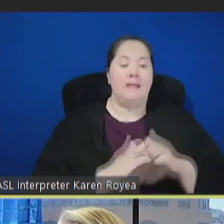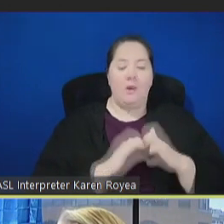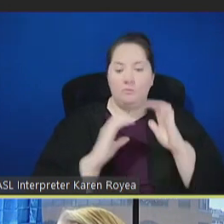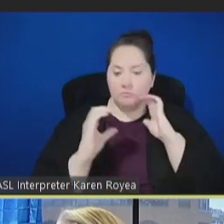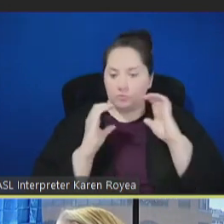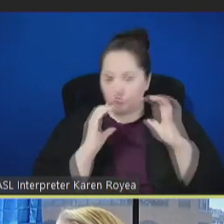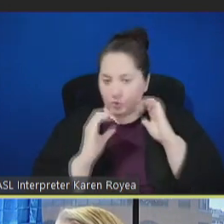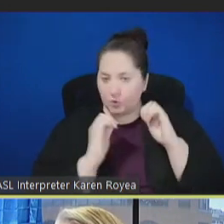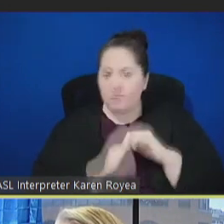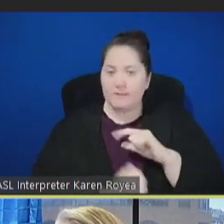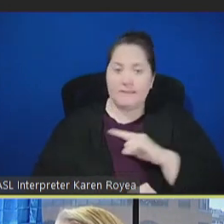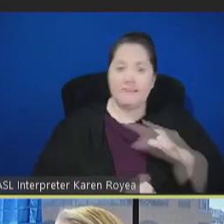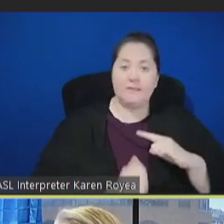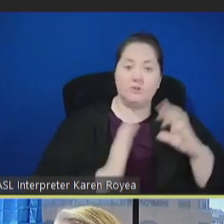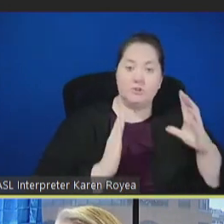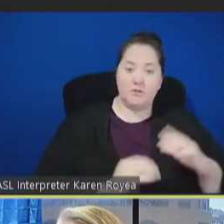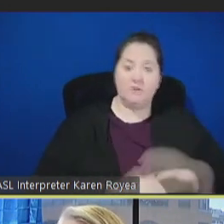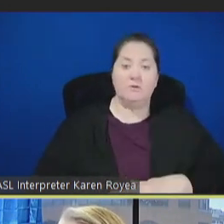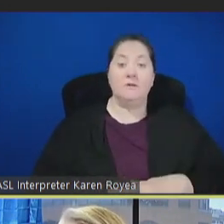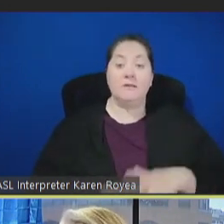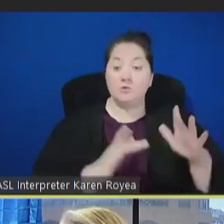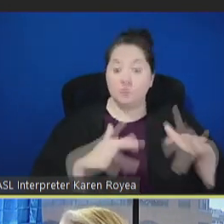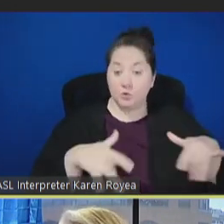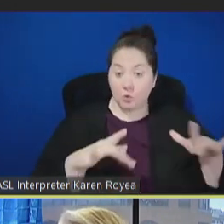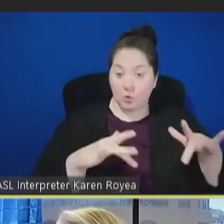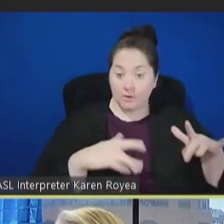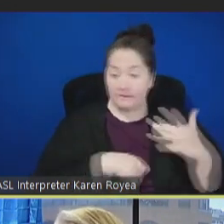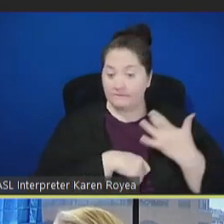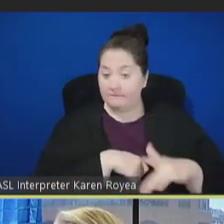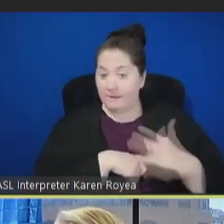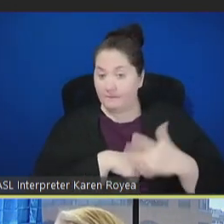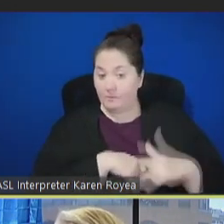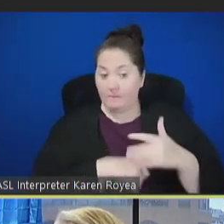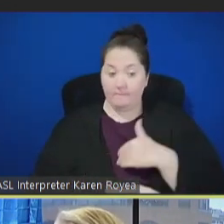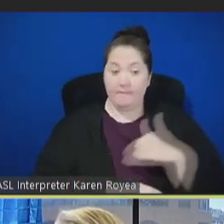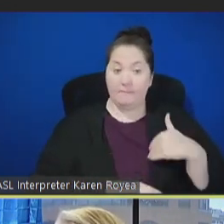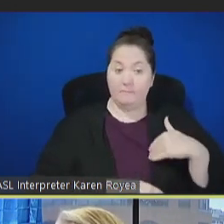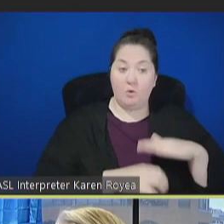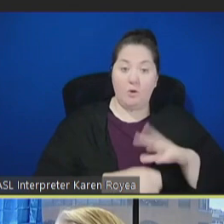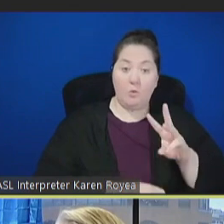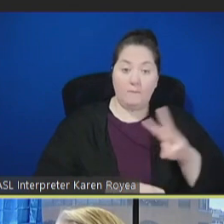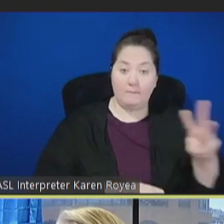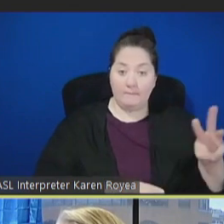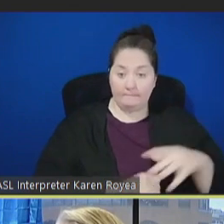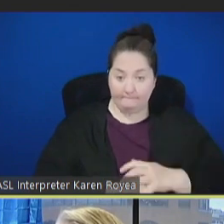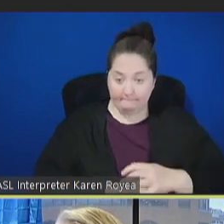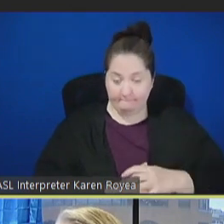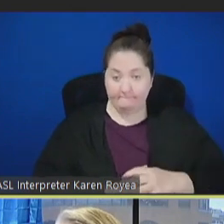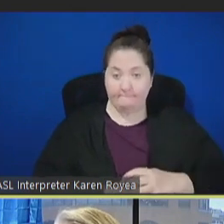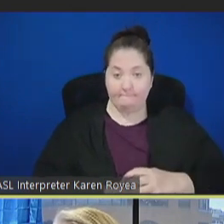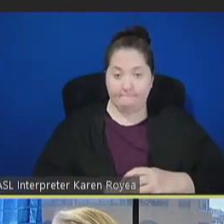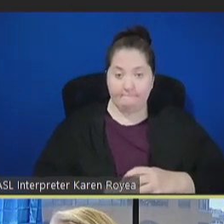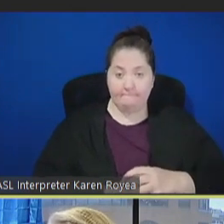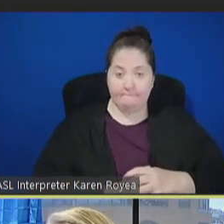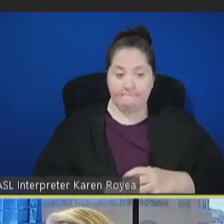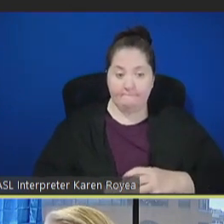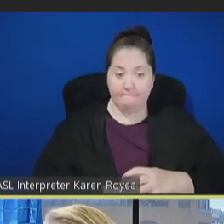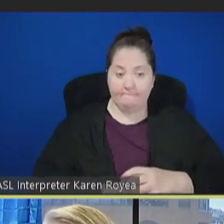legislators. The webinar is recorded and available to our members on our website. In partnership with